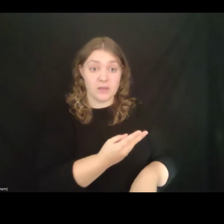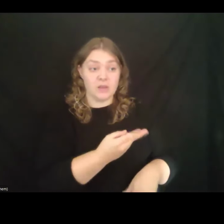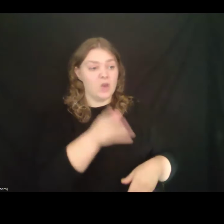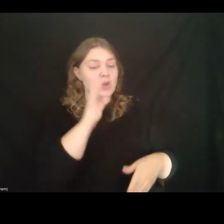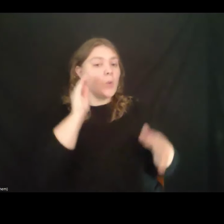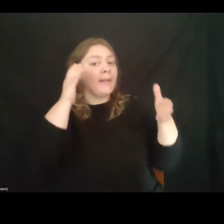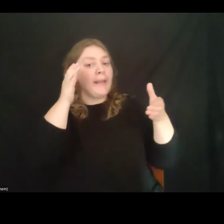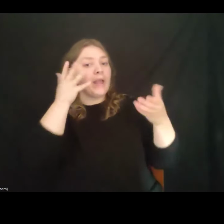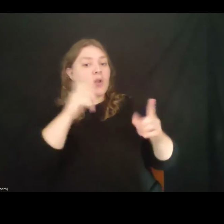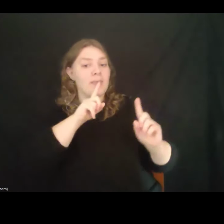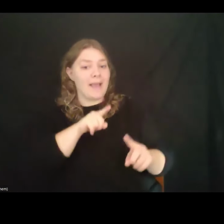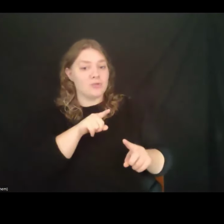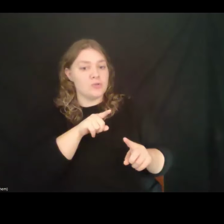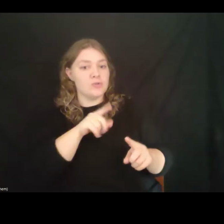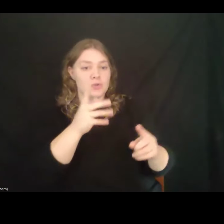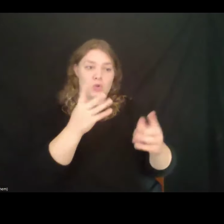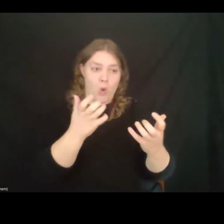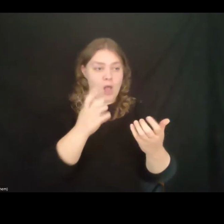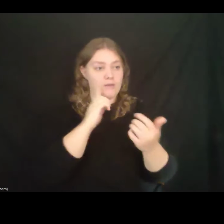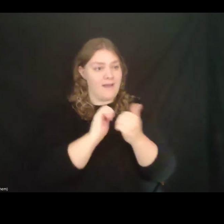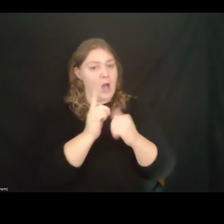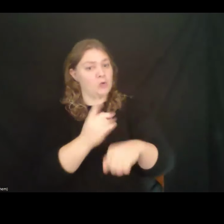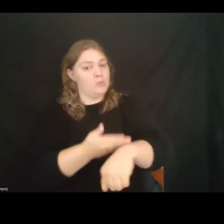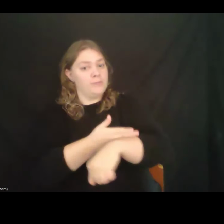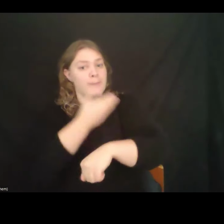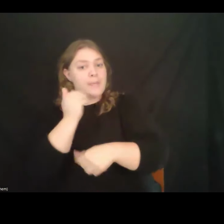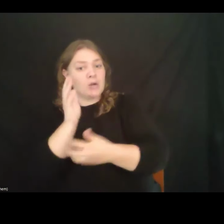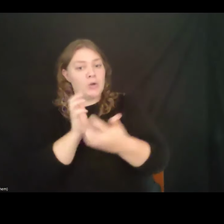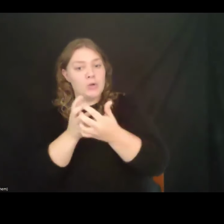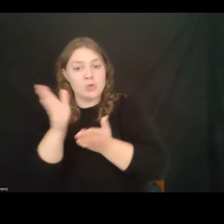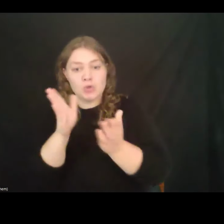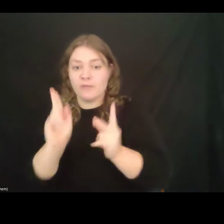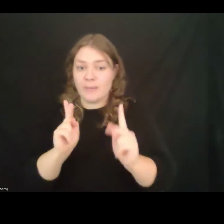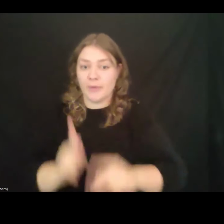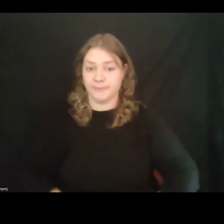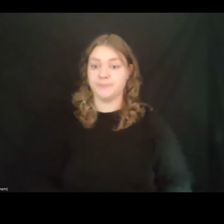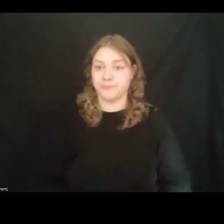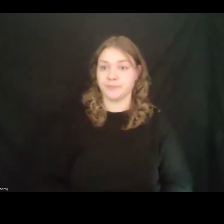you're looking for in terms of how to better serve people thank you I think we have a question over